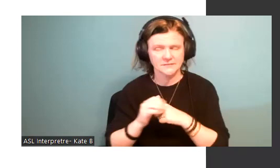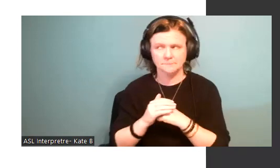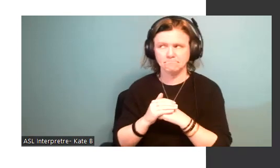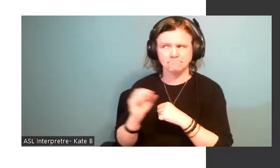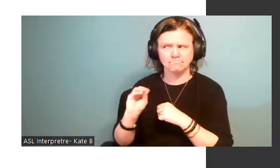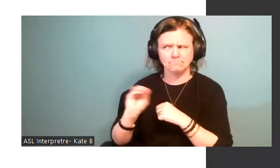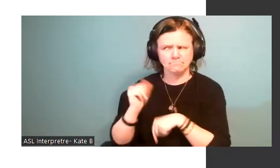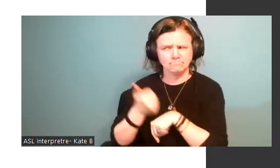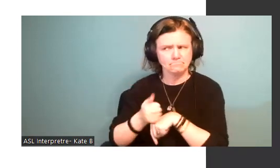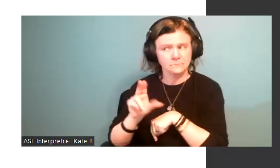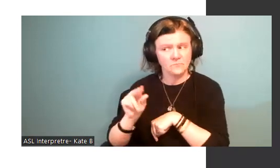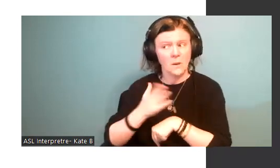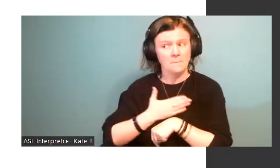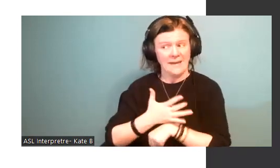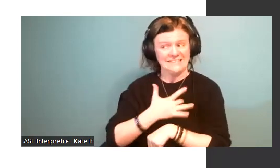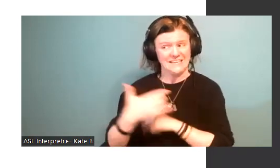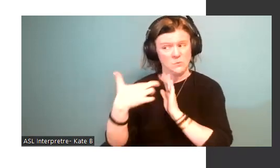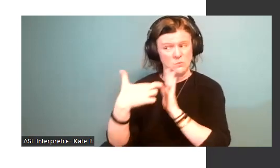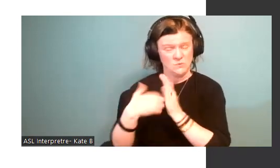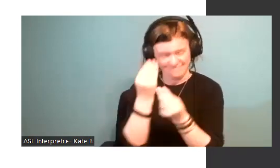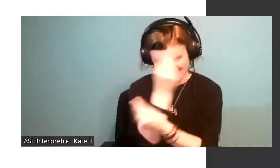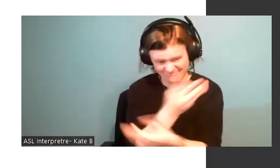there is a guidelines regarding ARIA Life and the